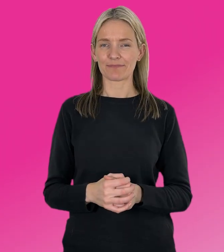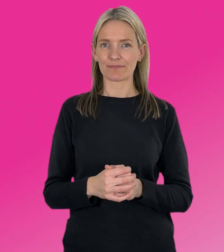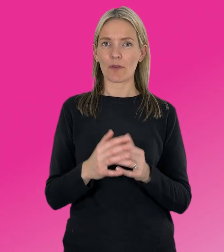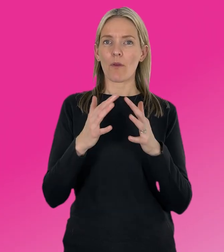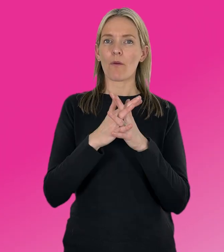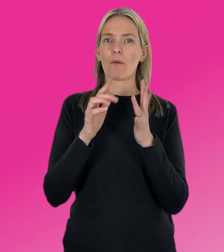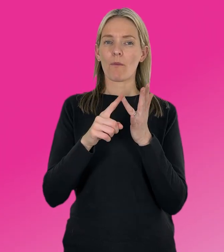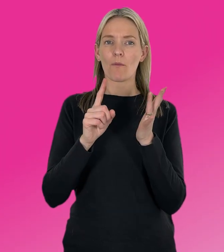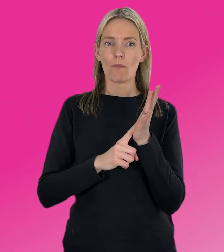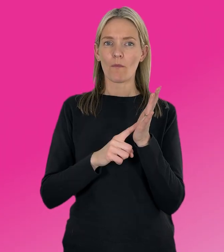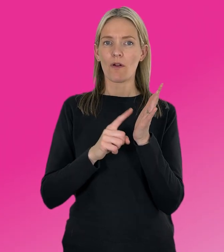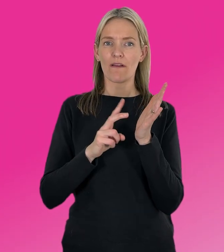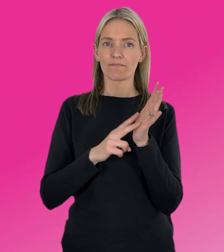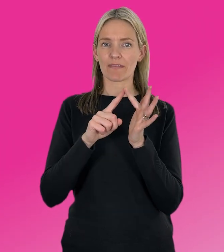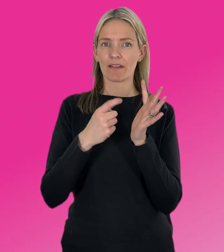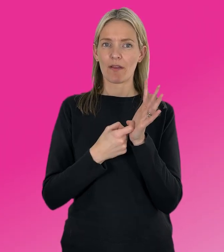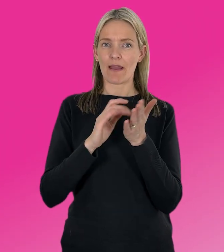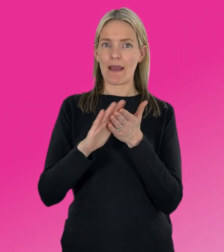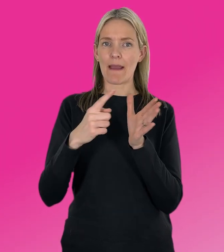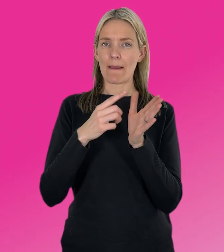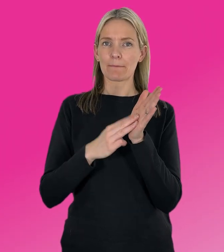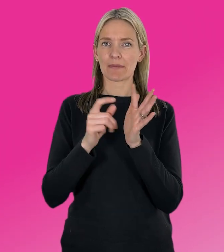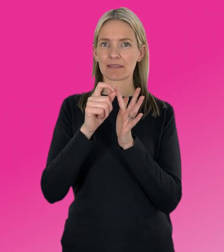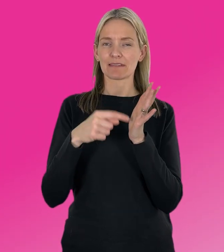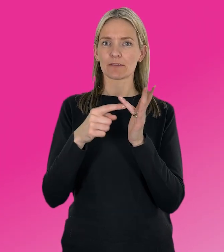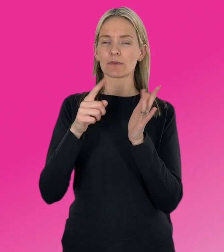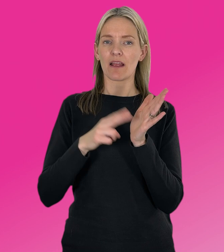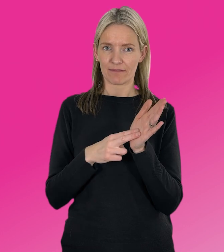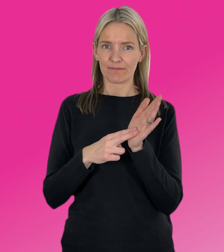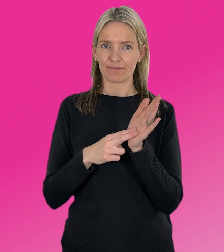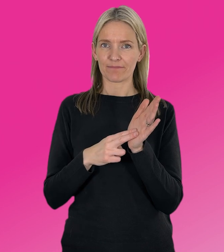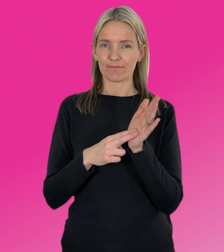Wolverhampton